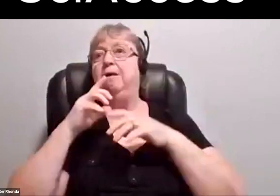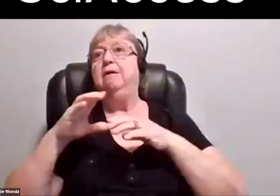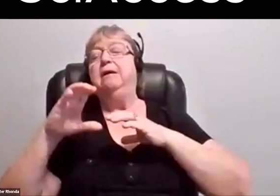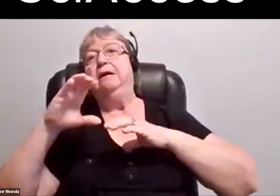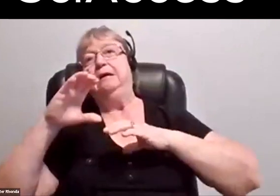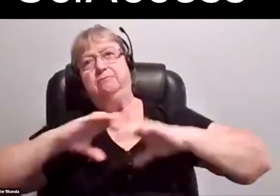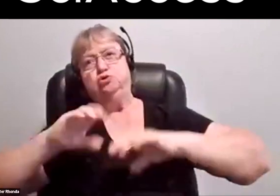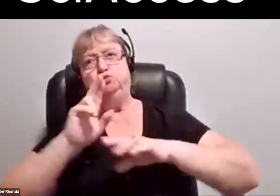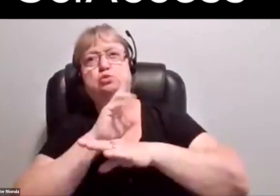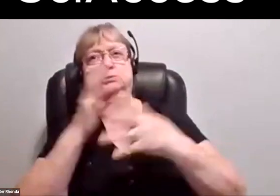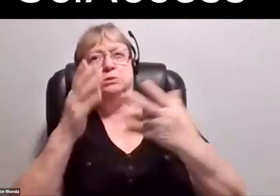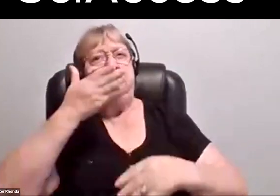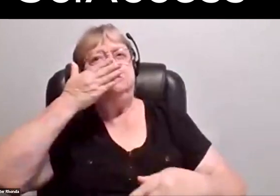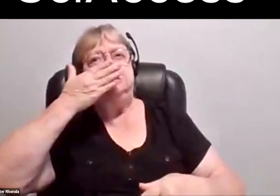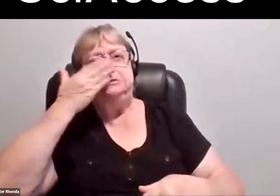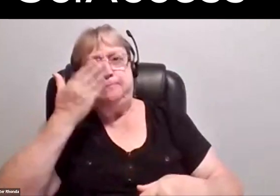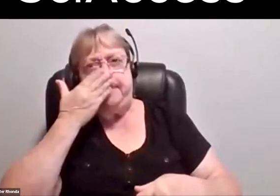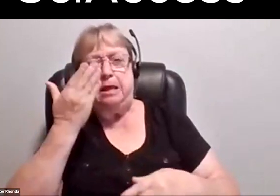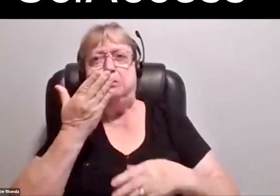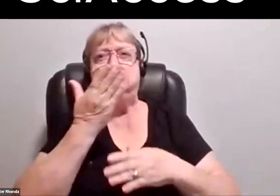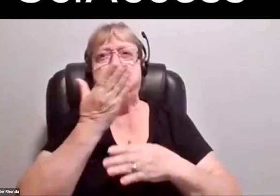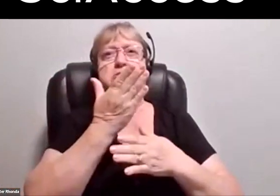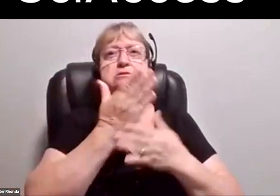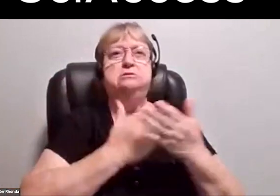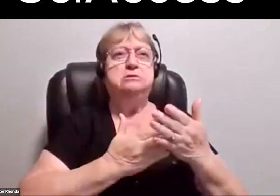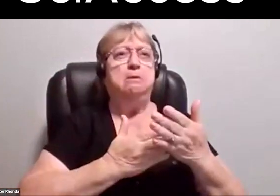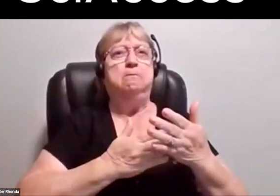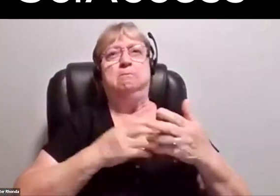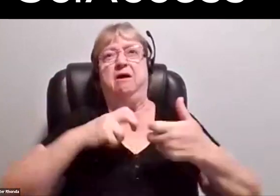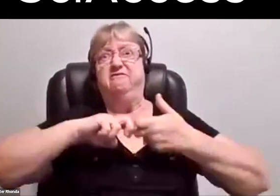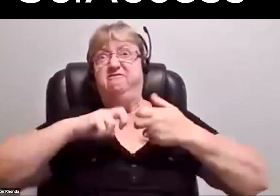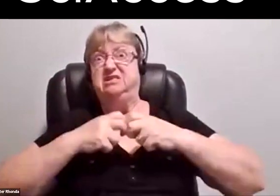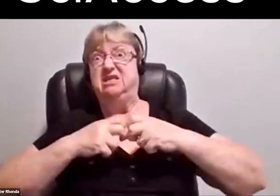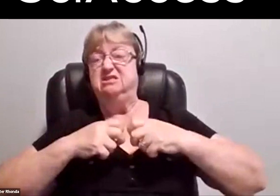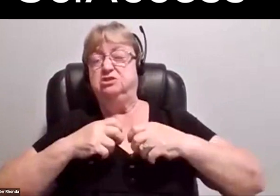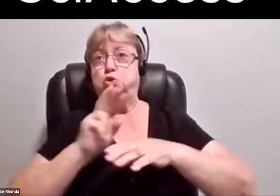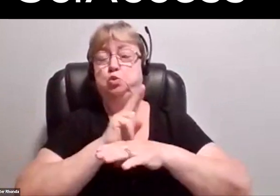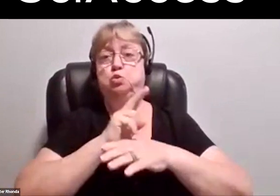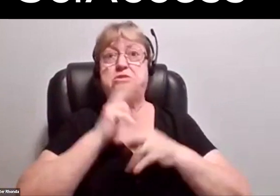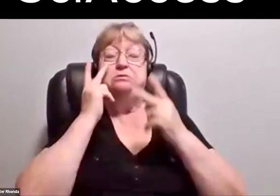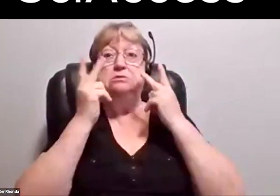and some parts of physics use a lot of sight, or maybe even sound, other things like that.